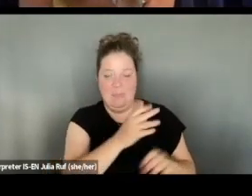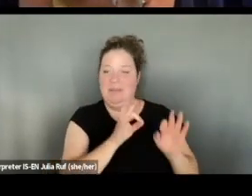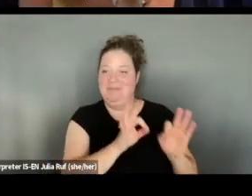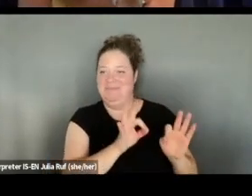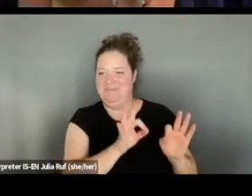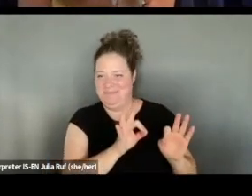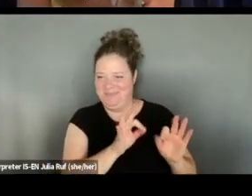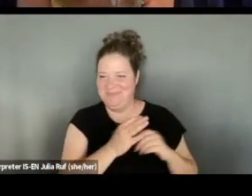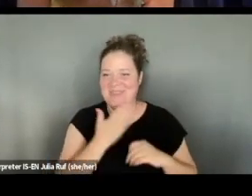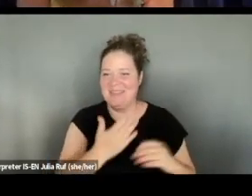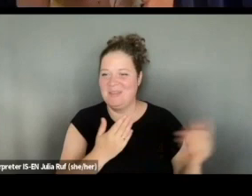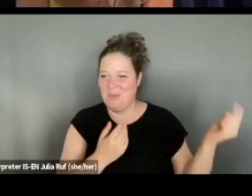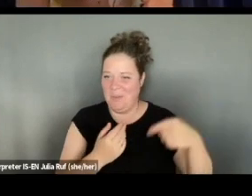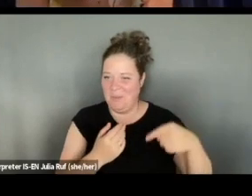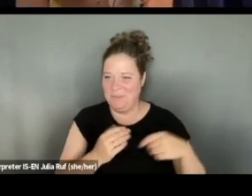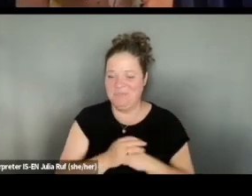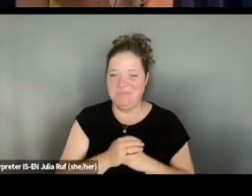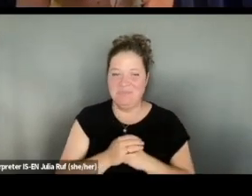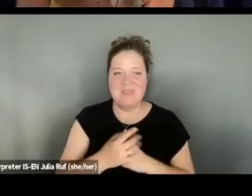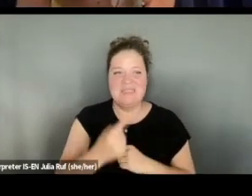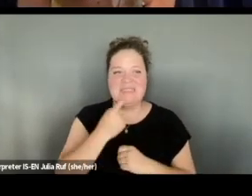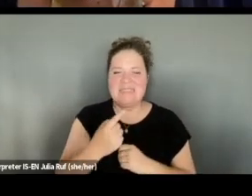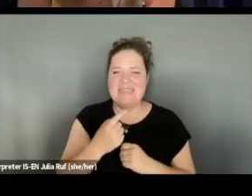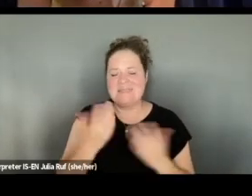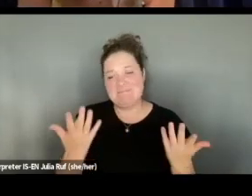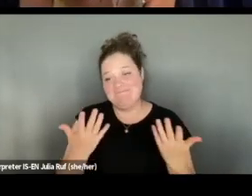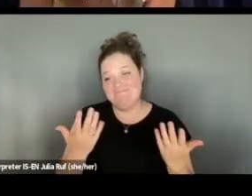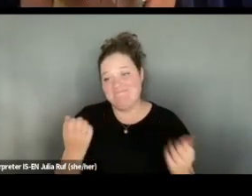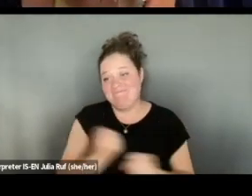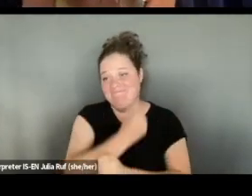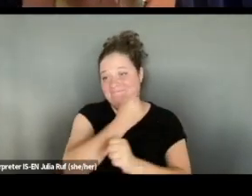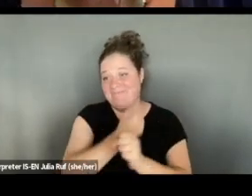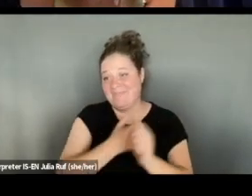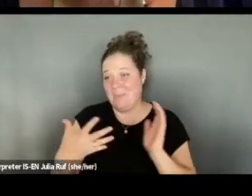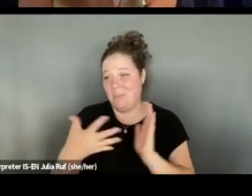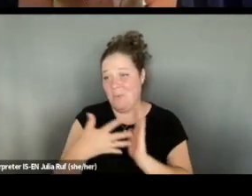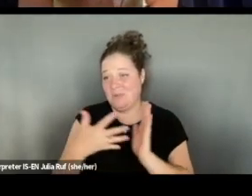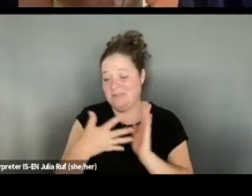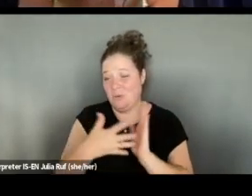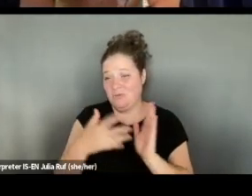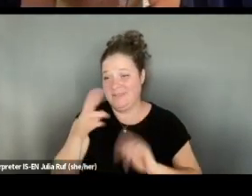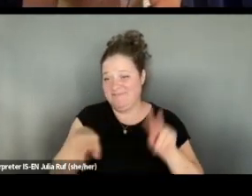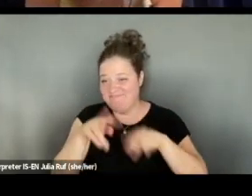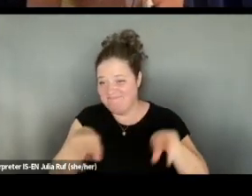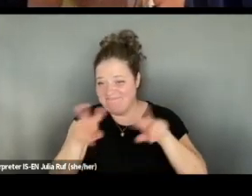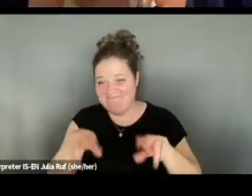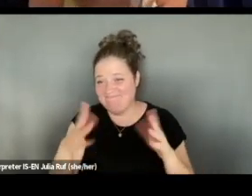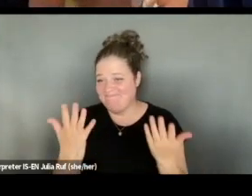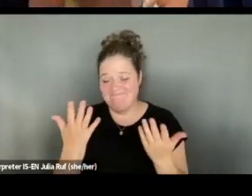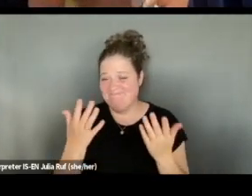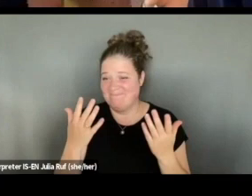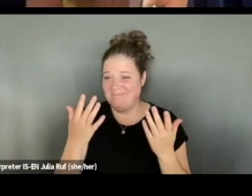Ondrej. Good to see you again, even if I can't see you. The question is: Unfortunately, the monitoring doesn't work and same with the false